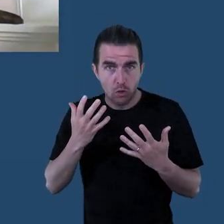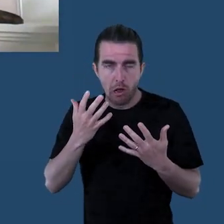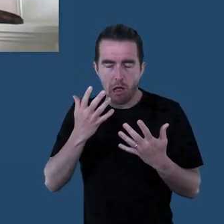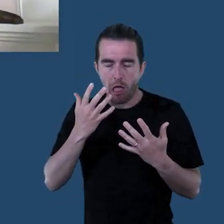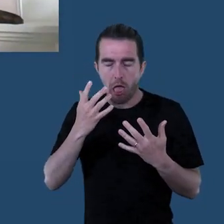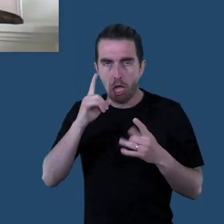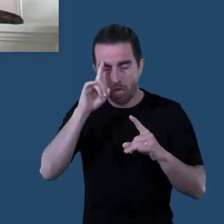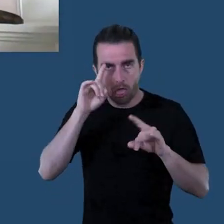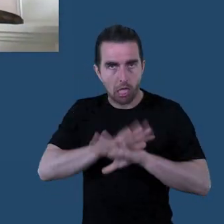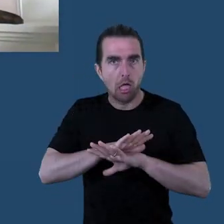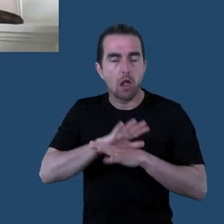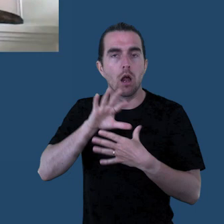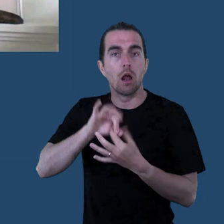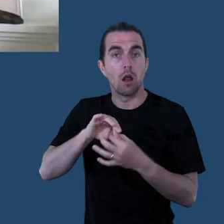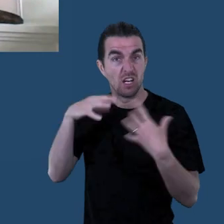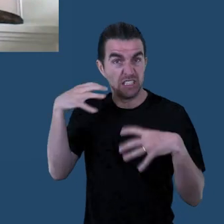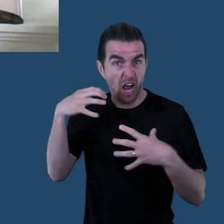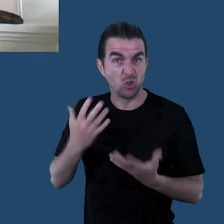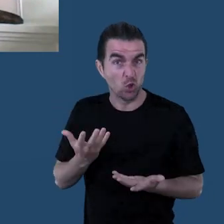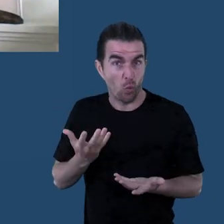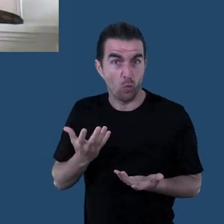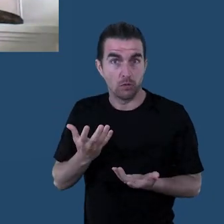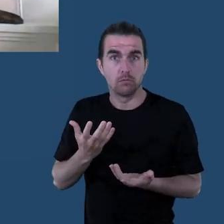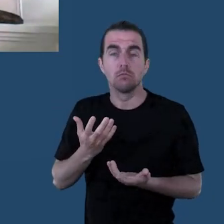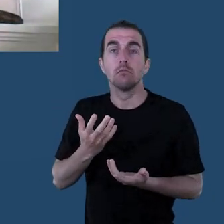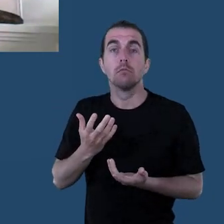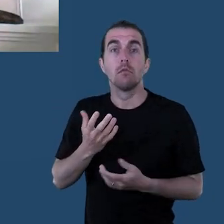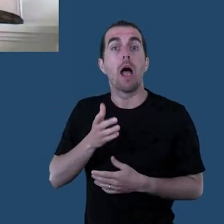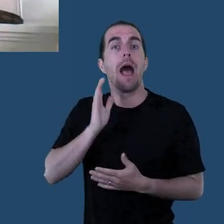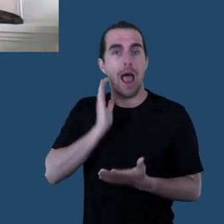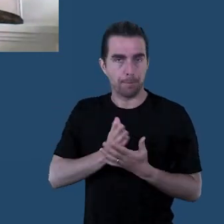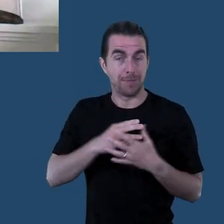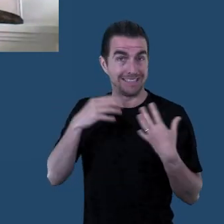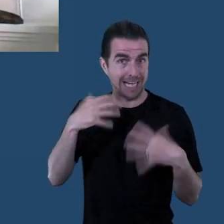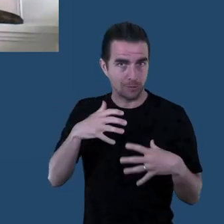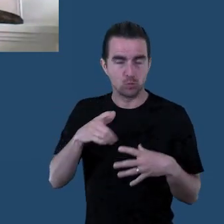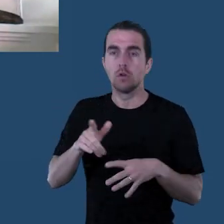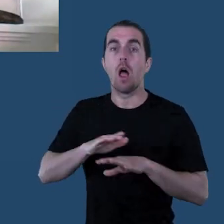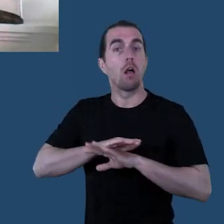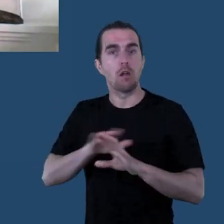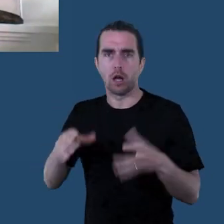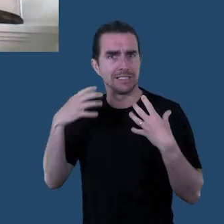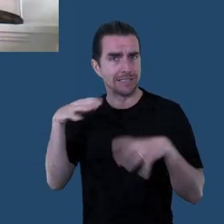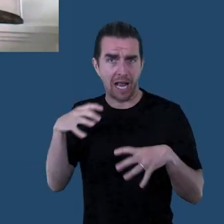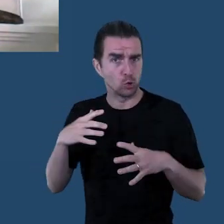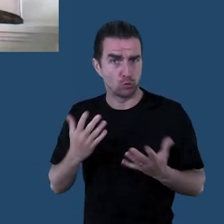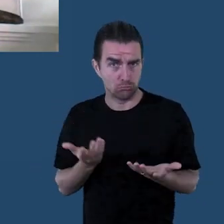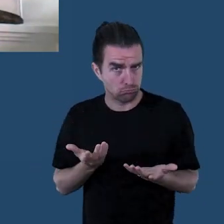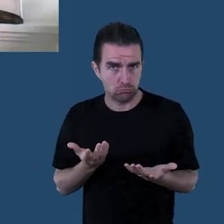and misunderstanding about dinosaurs, particularly about, around what is and isn't a dinosaur.